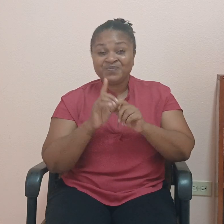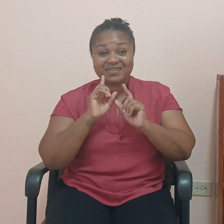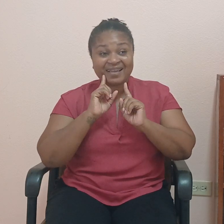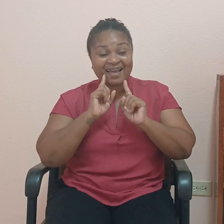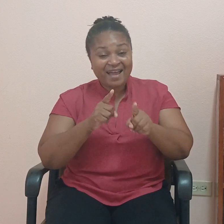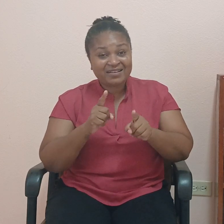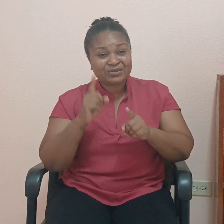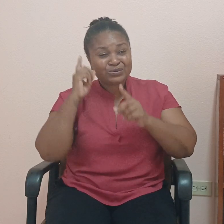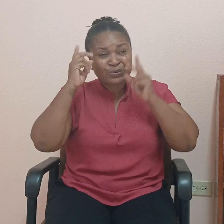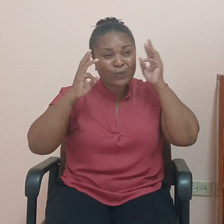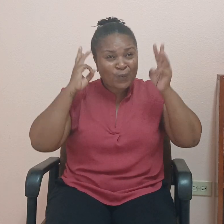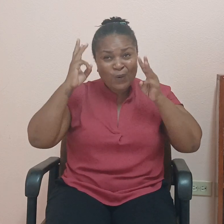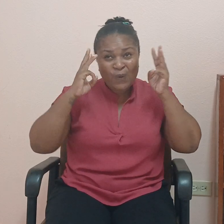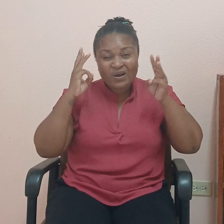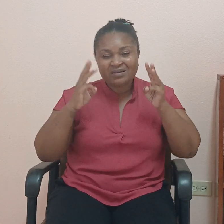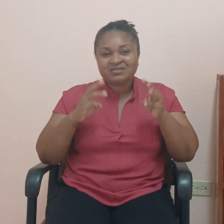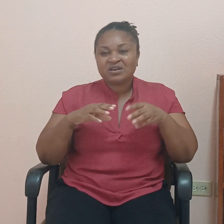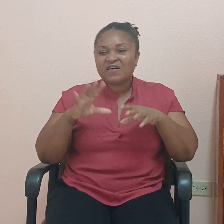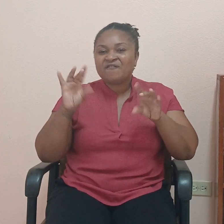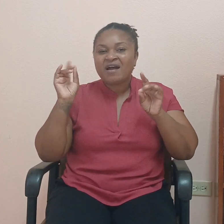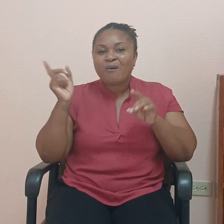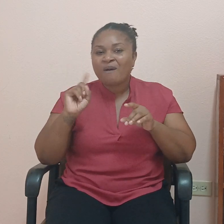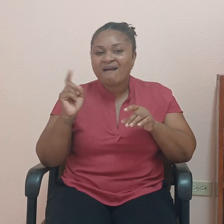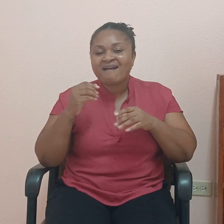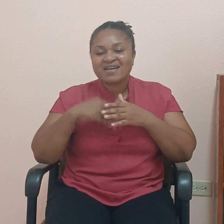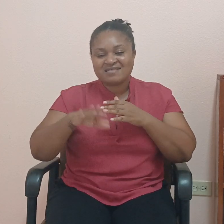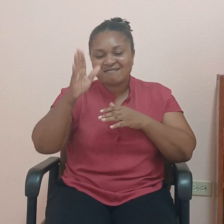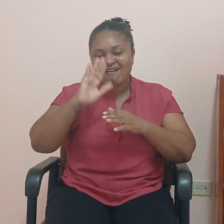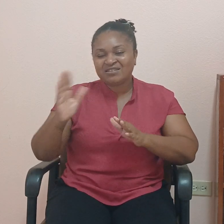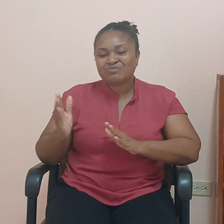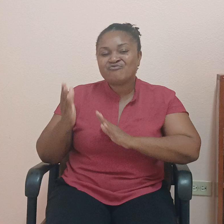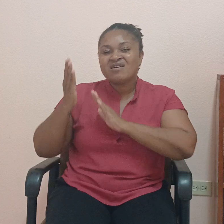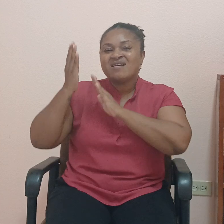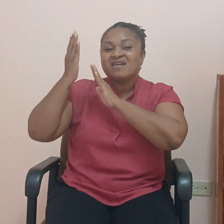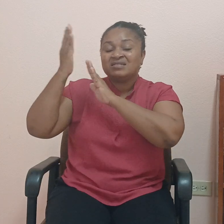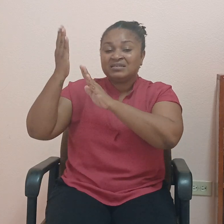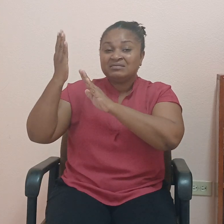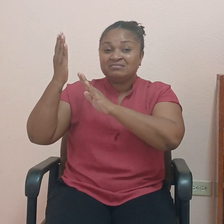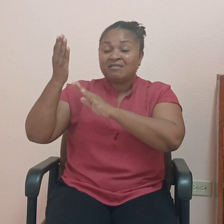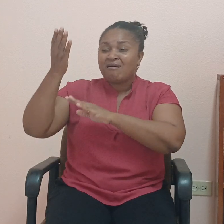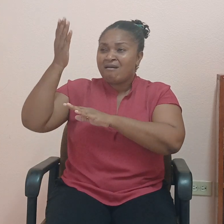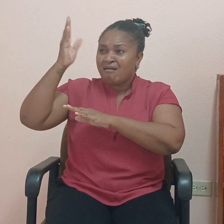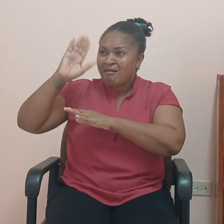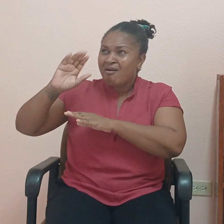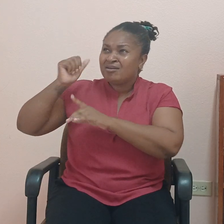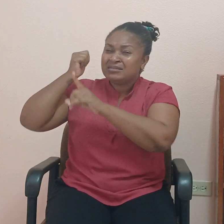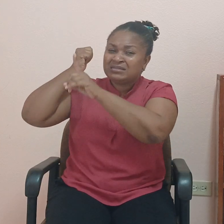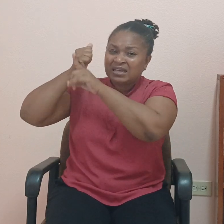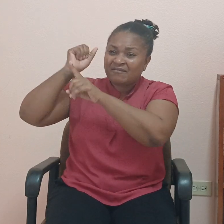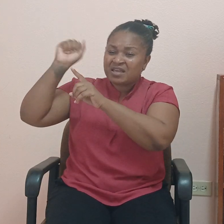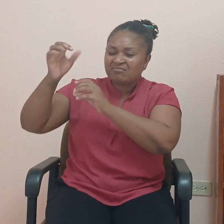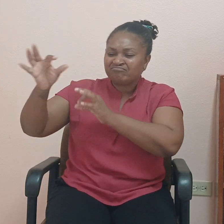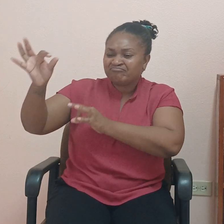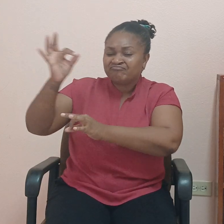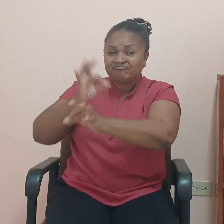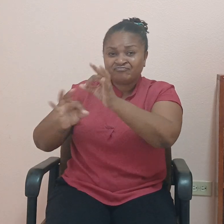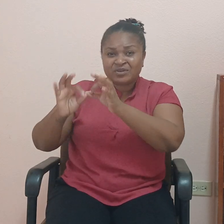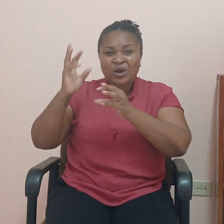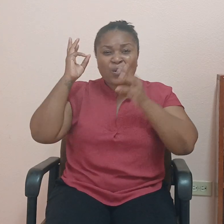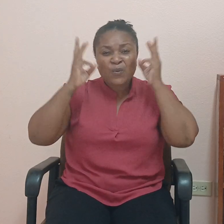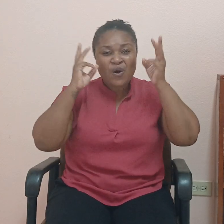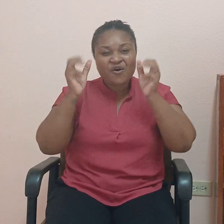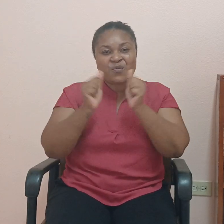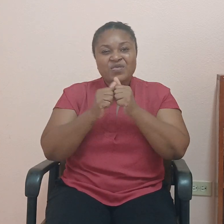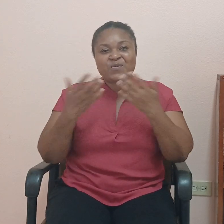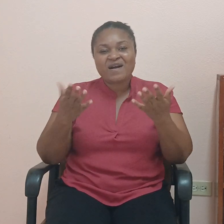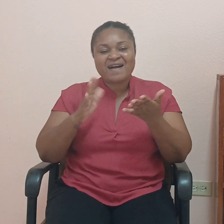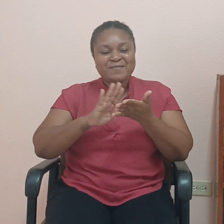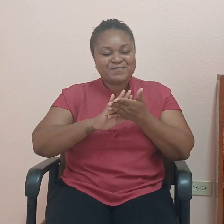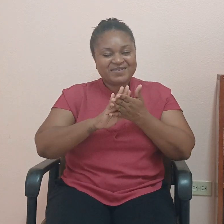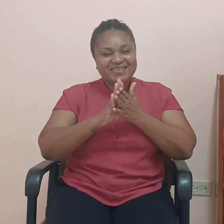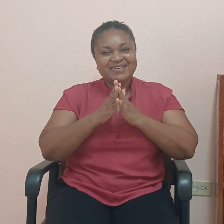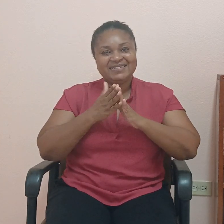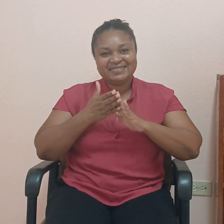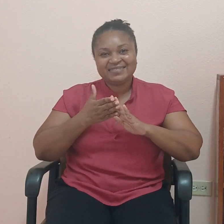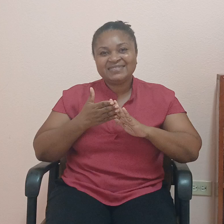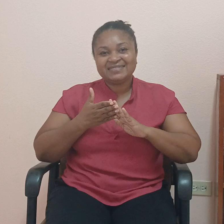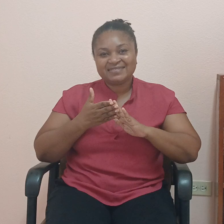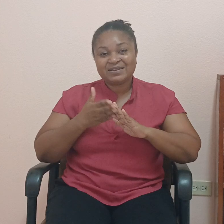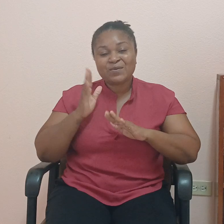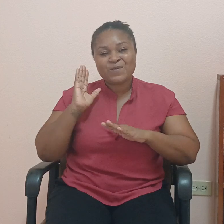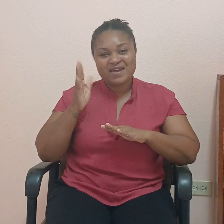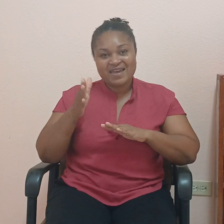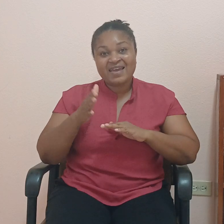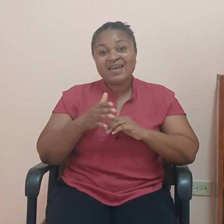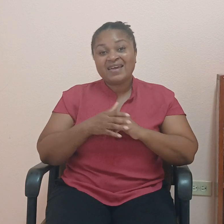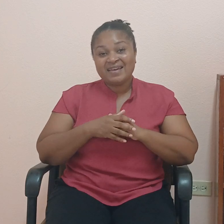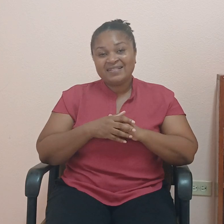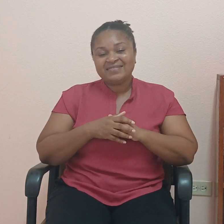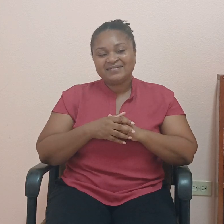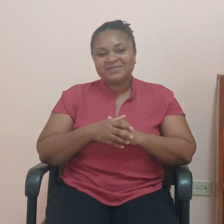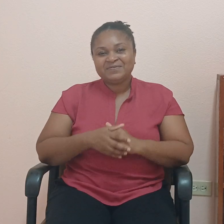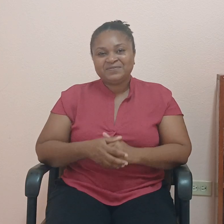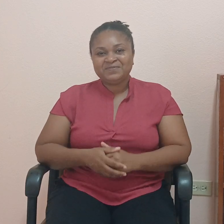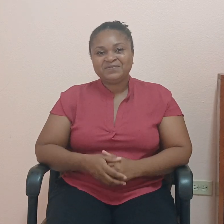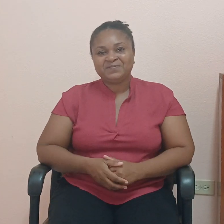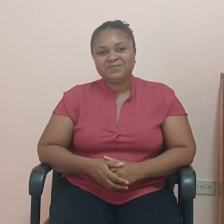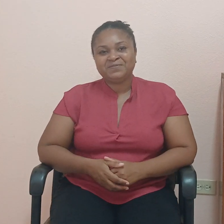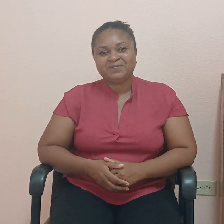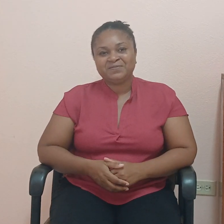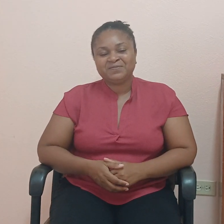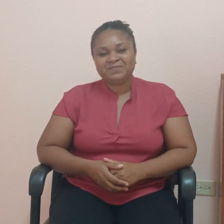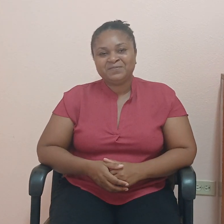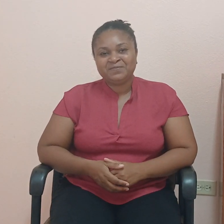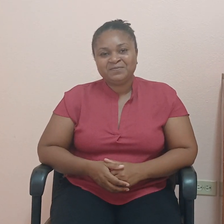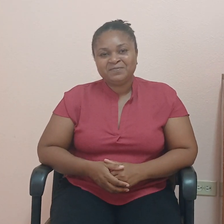IN GOD’S PRESENCE, WHERE HE CAN REPLACE OUR WORRIES WITH PEACE.